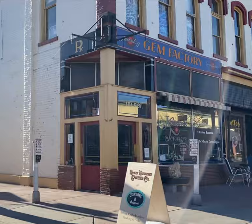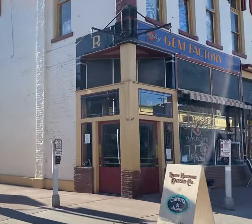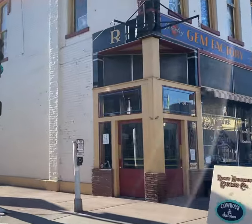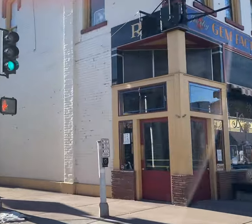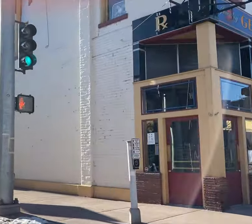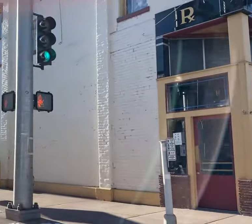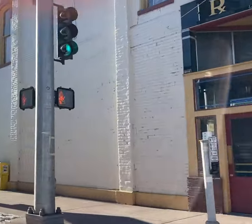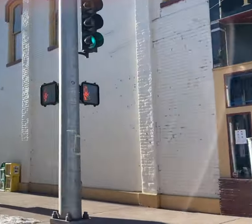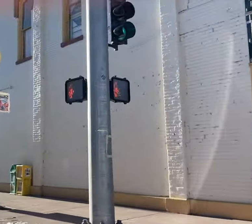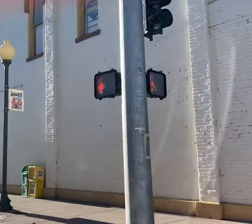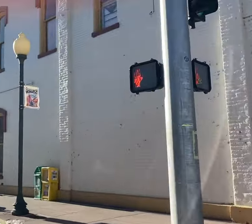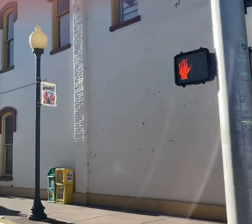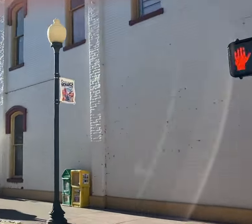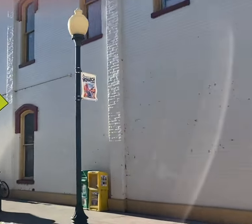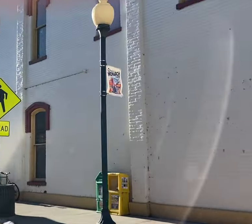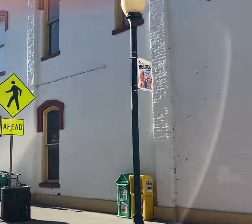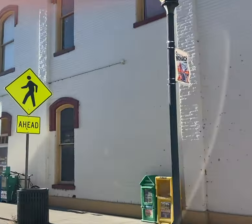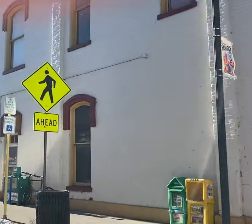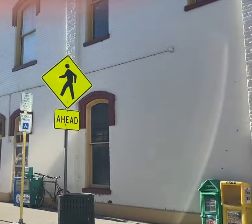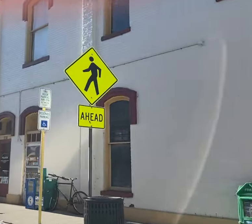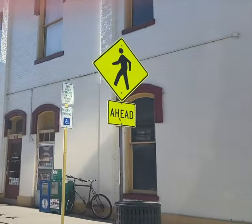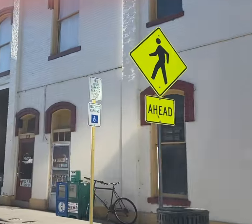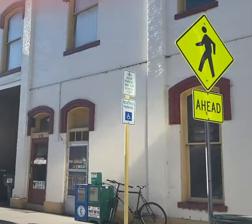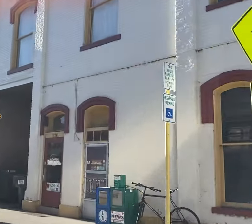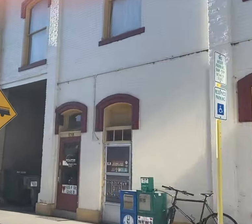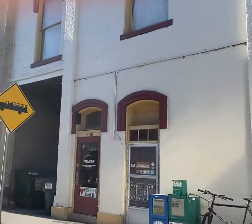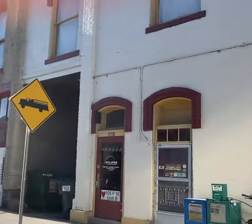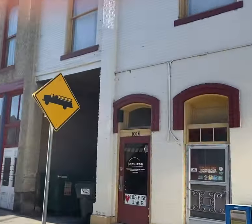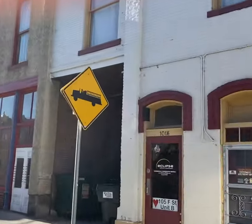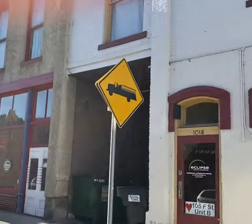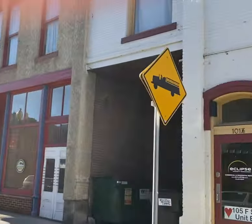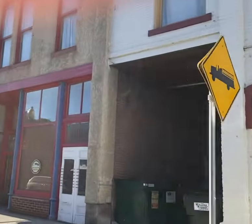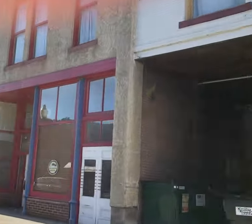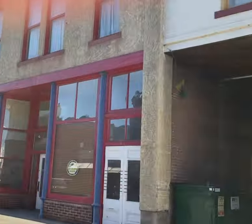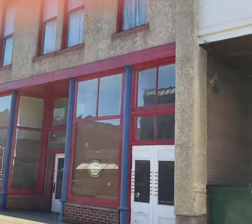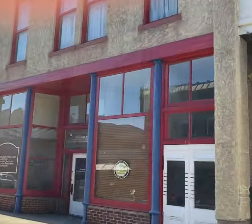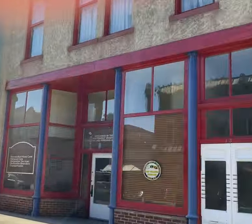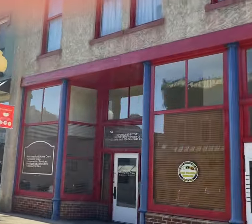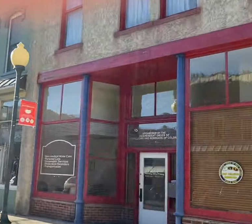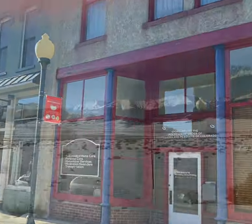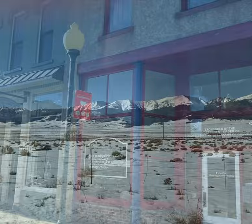[CAR ACCELERATING]